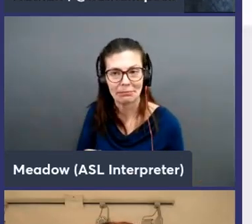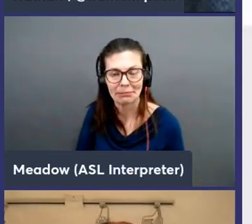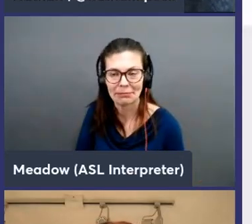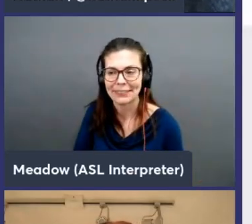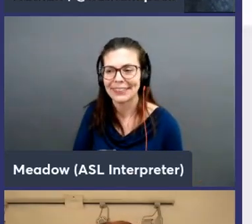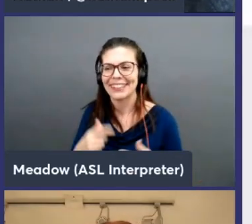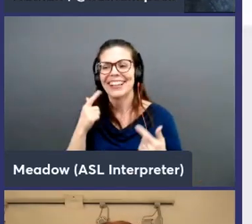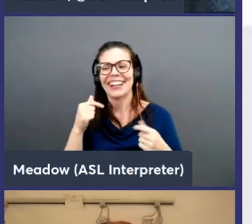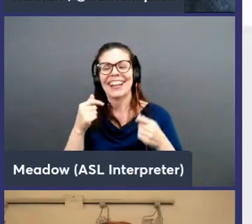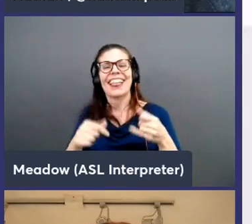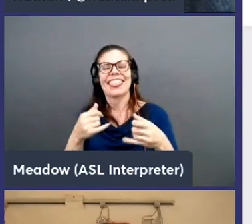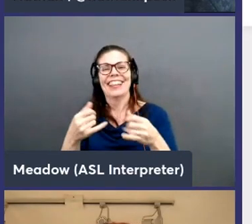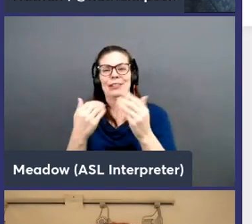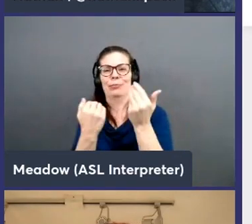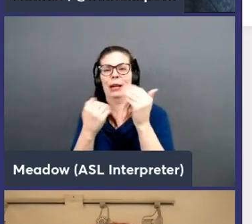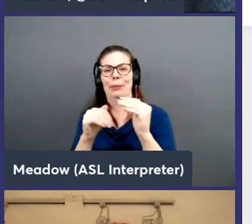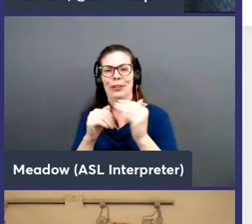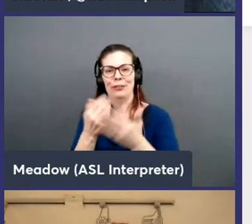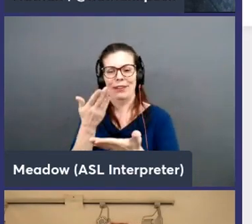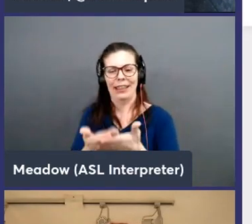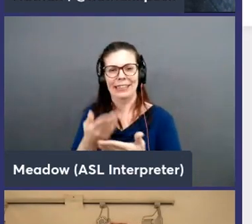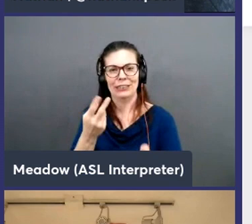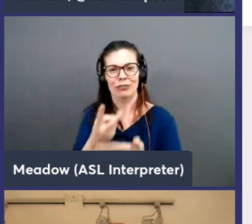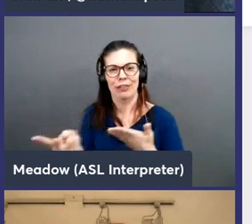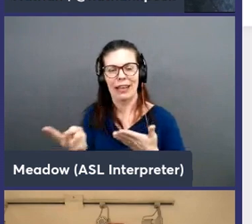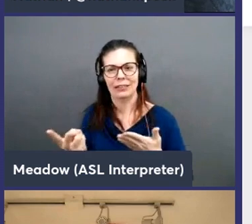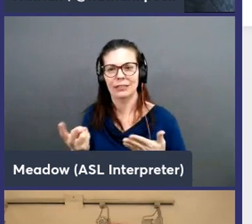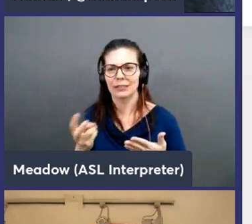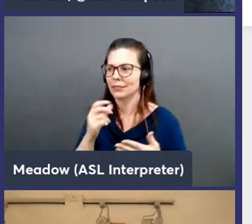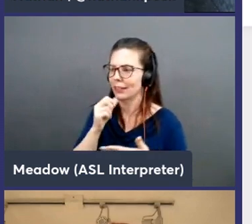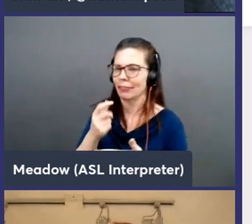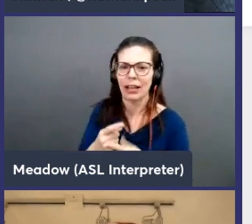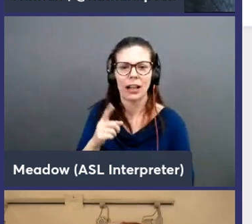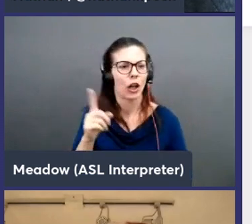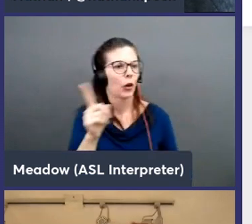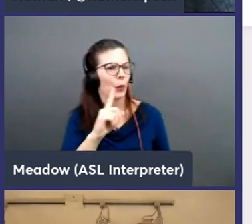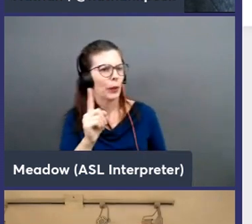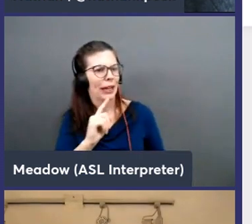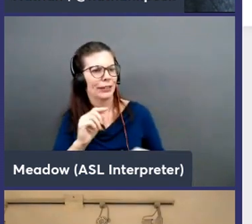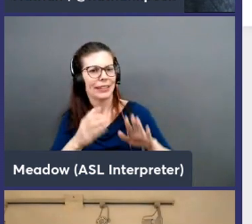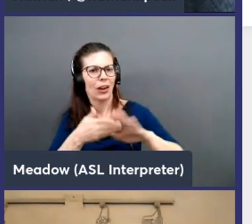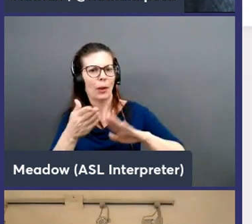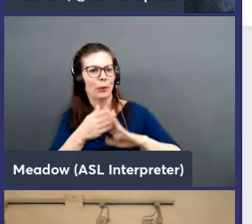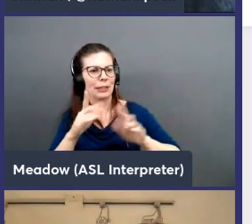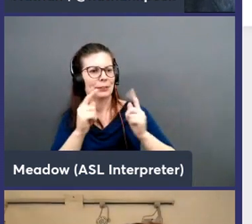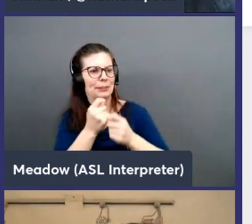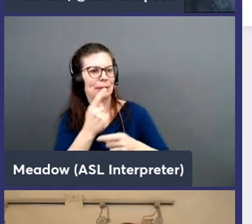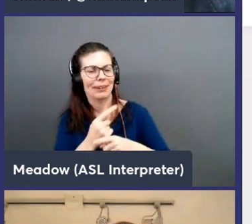Parameter validation failed. Invalid- - Where's that operations team, right? - Hyperparameters. Yeah, oh, okay, maybe it didn't like this,